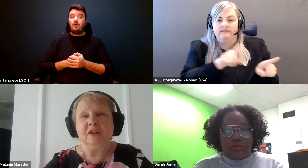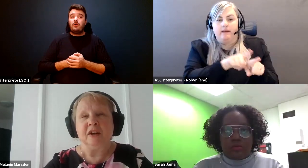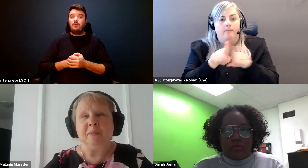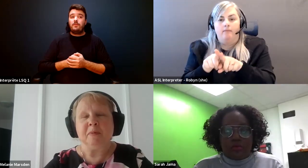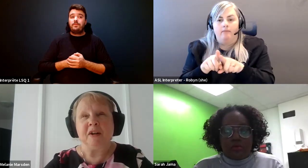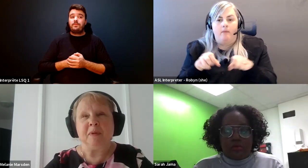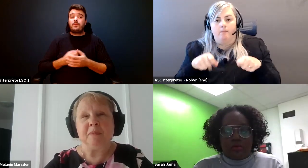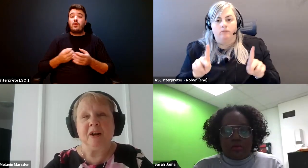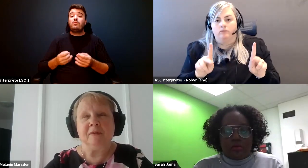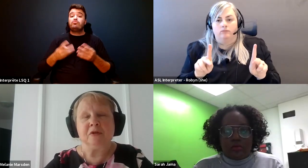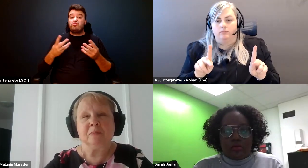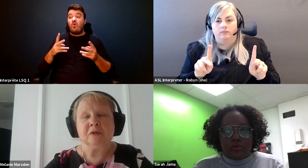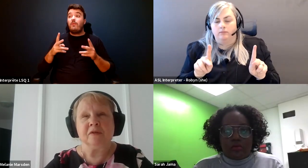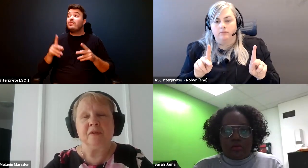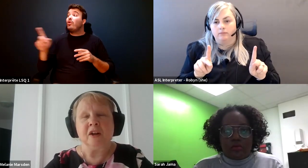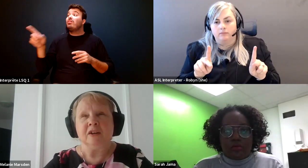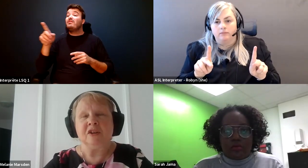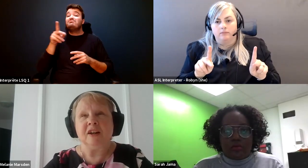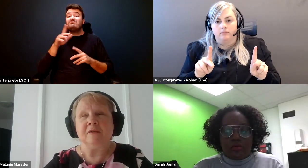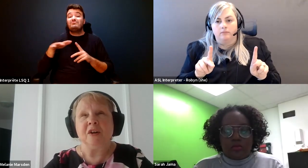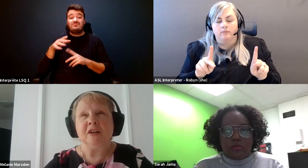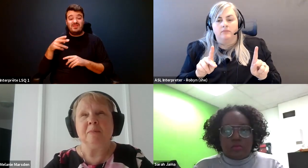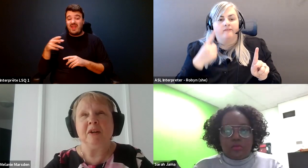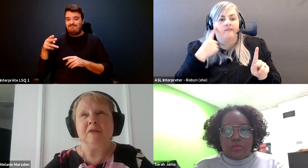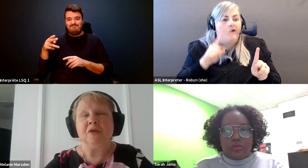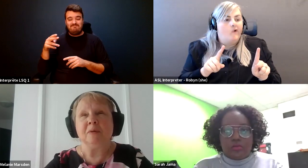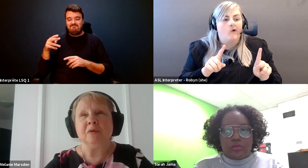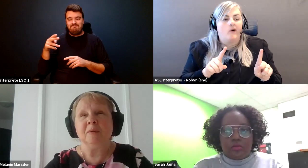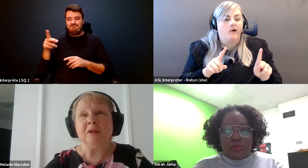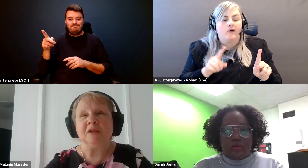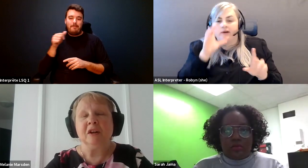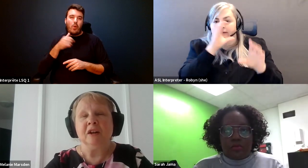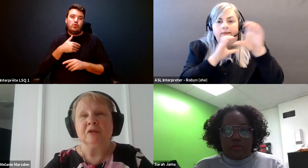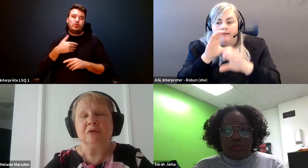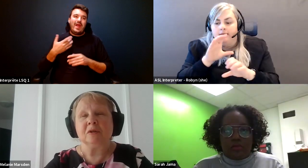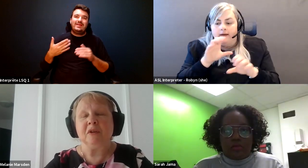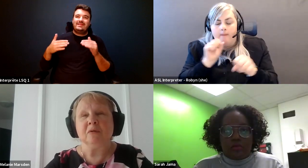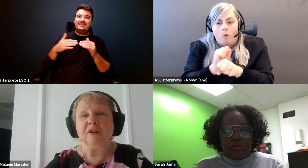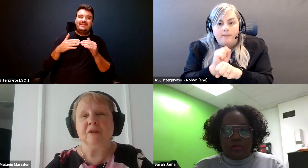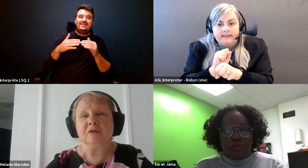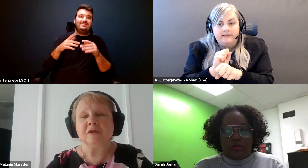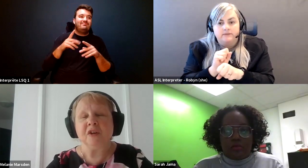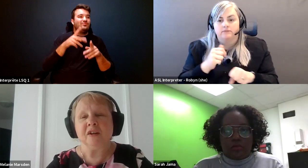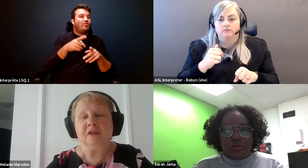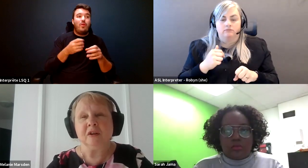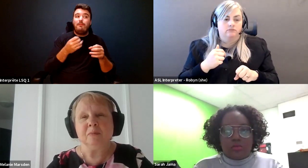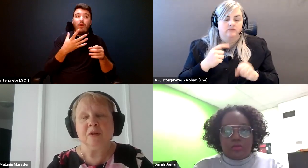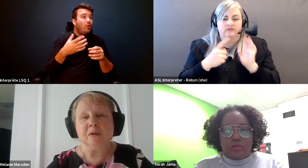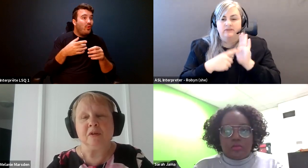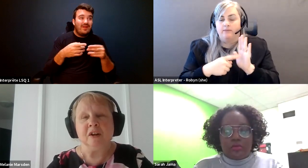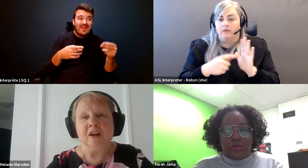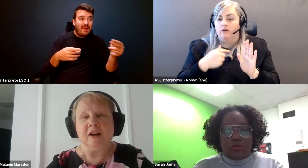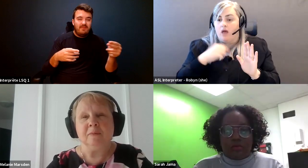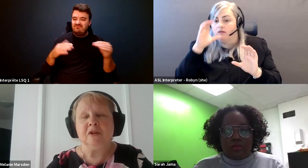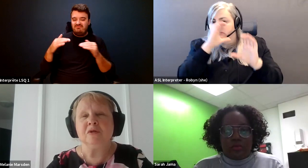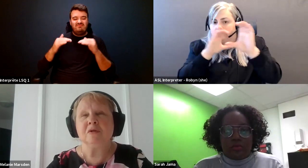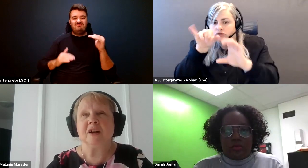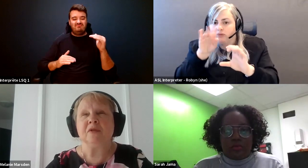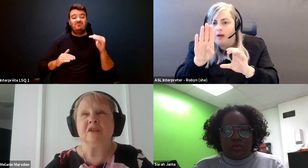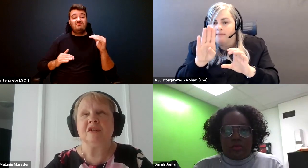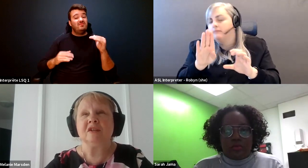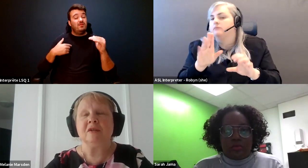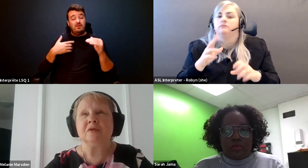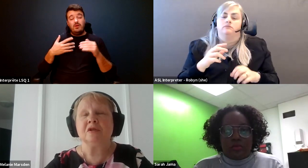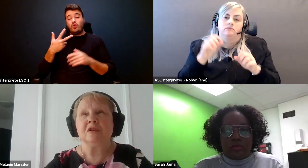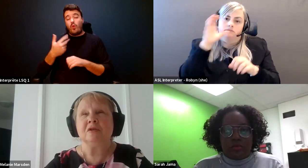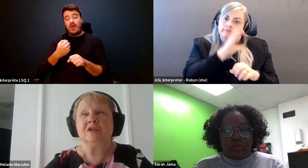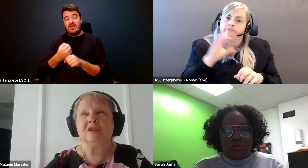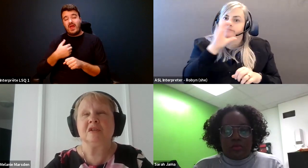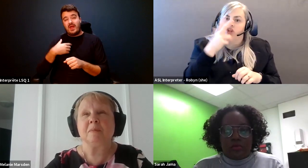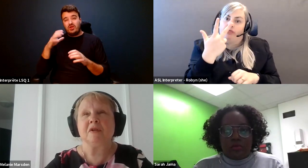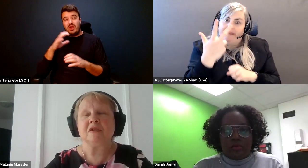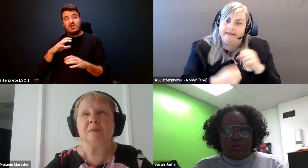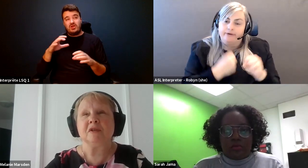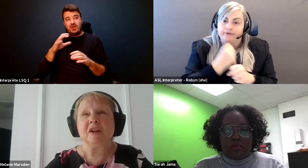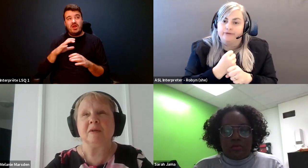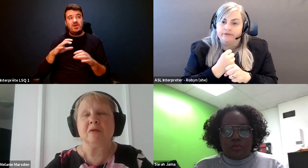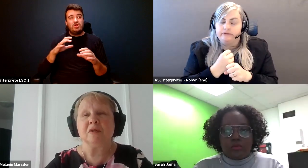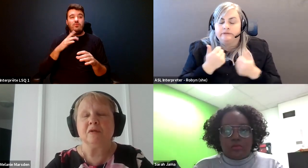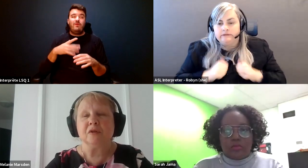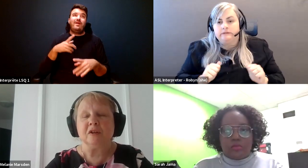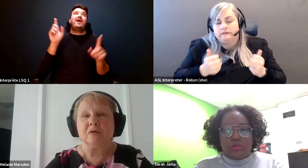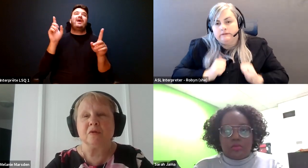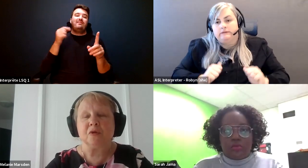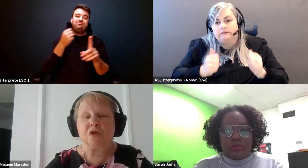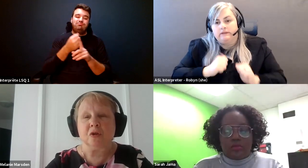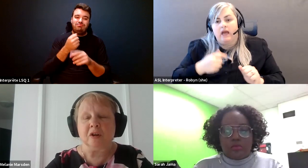Melanie Marsden: That able bodied people have in terms of seeking and finding meaningful employment, so it took me three years to find employment I would use those advocacy skills to assist the participants that I work with over the years for sure.